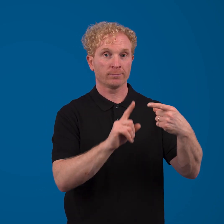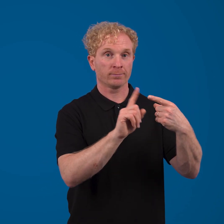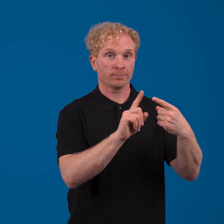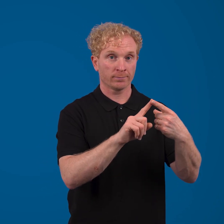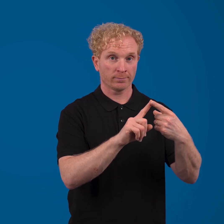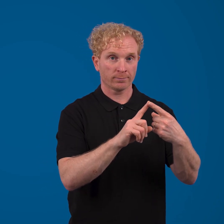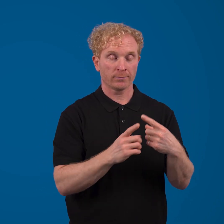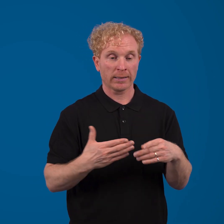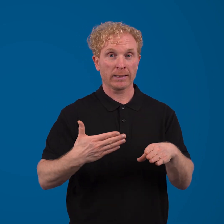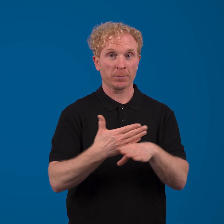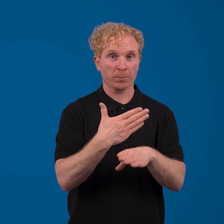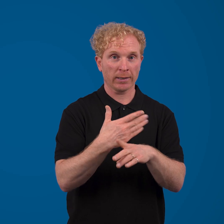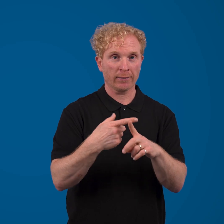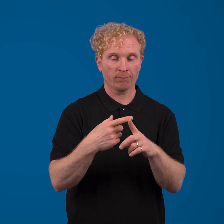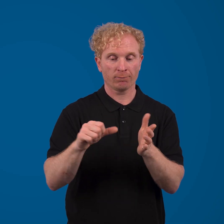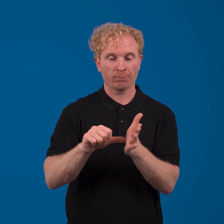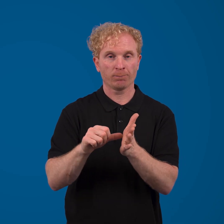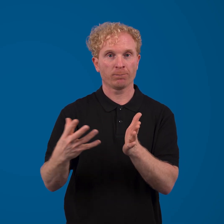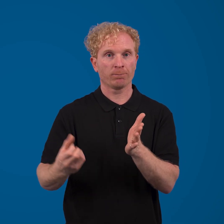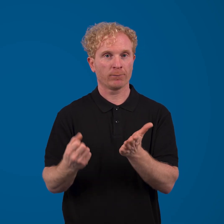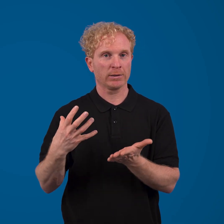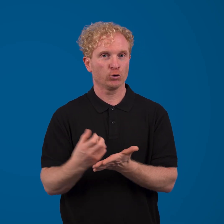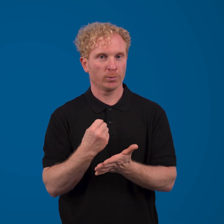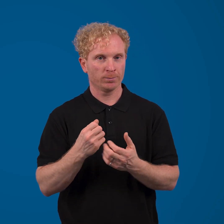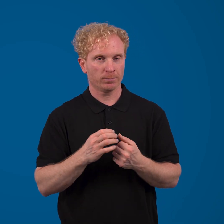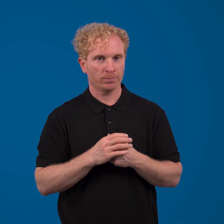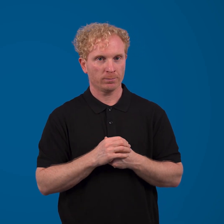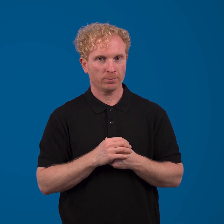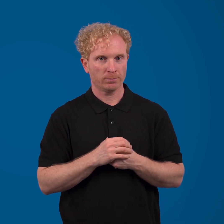Employment and Financial Security